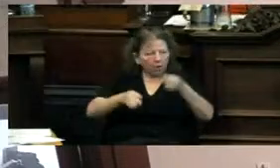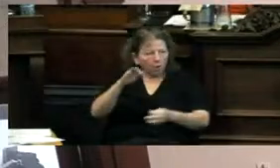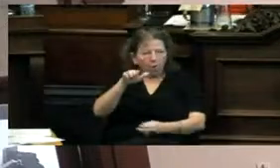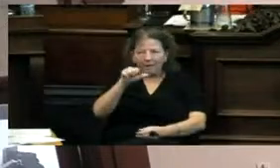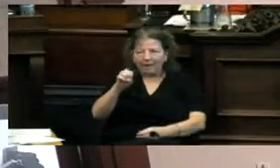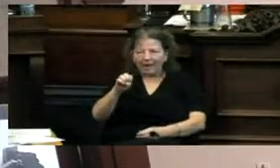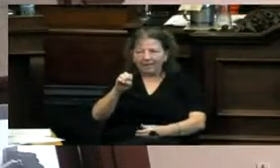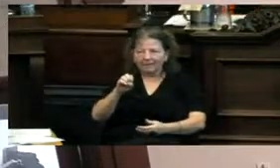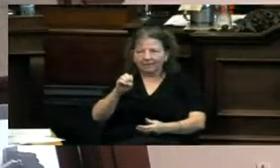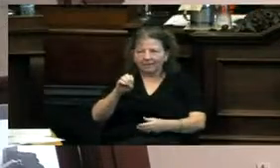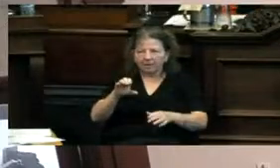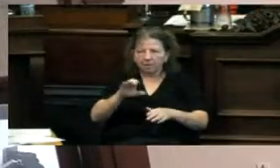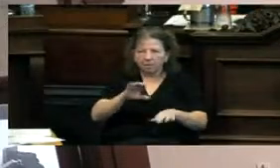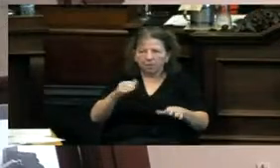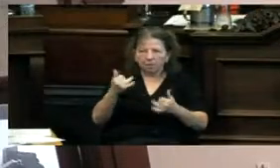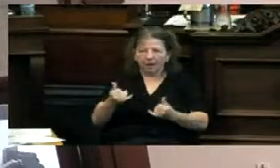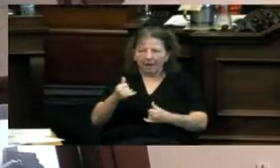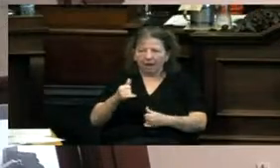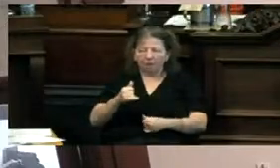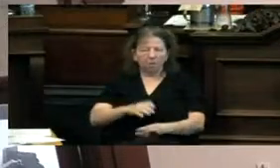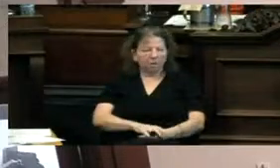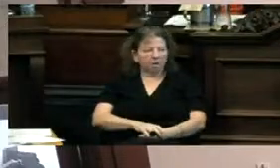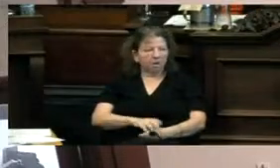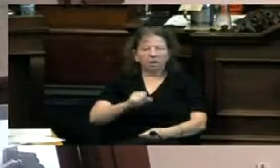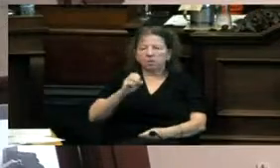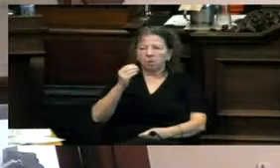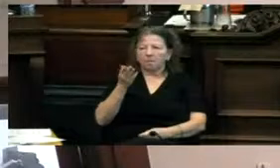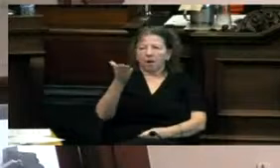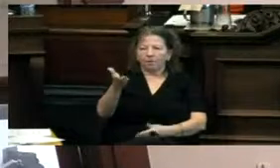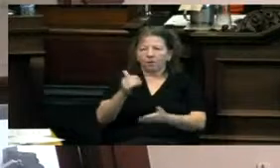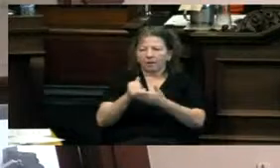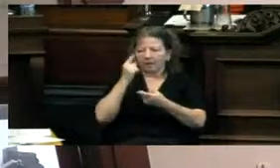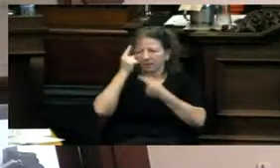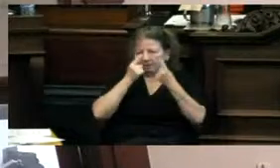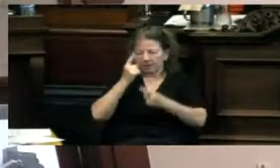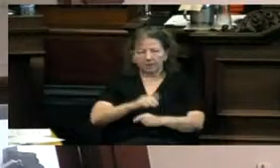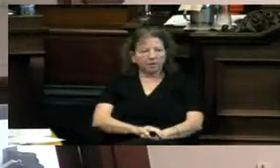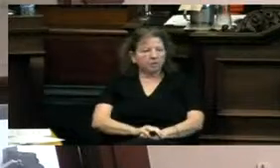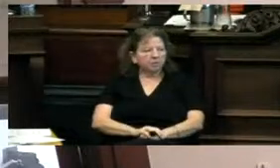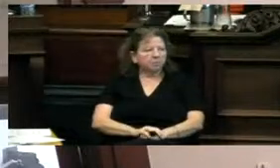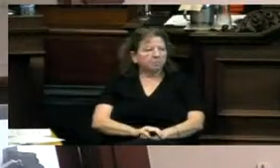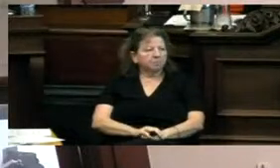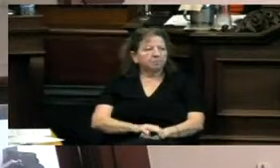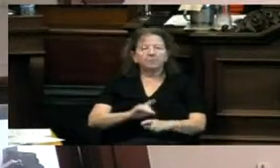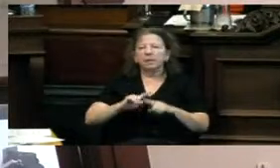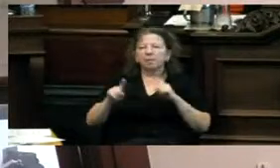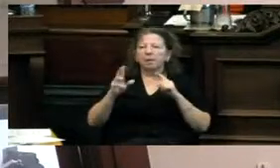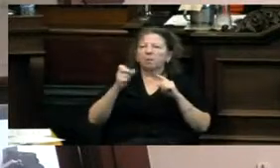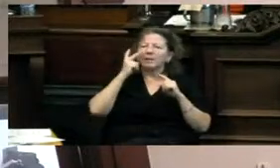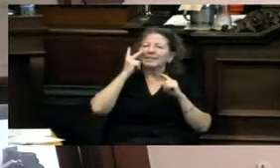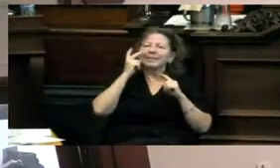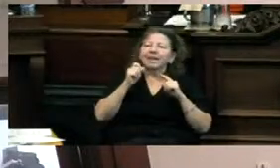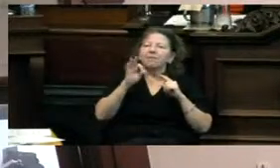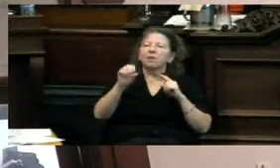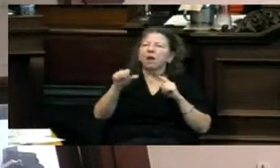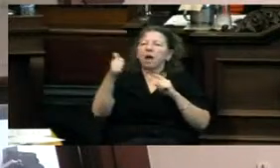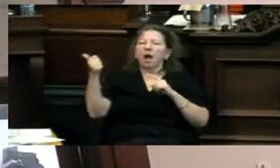holding it until we understand what is going on with this t case that is being thrown in our